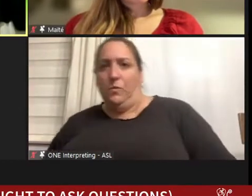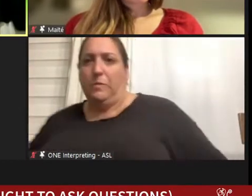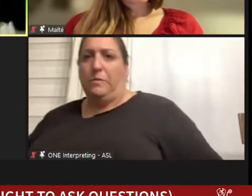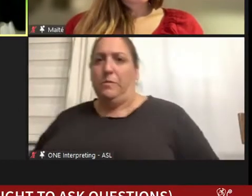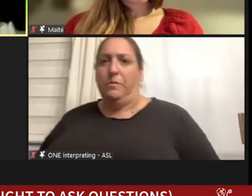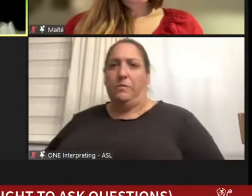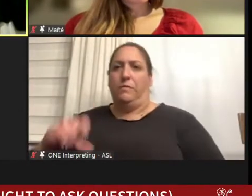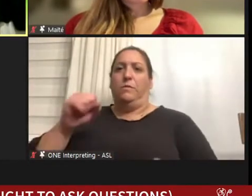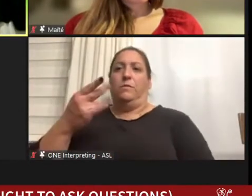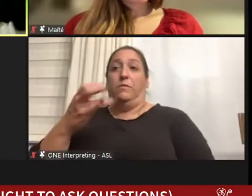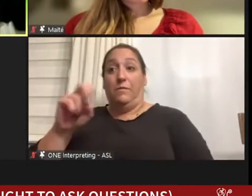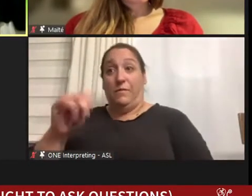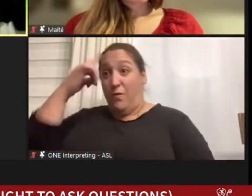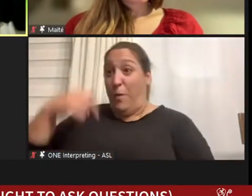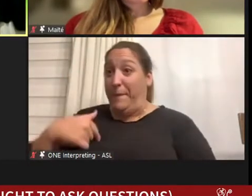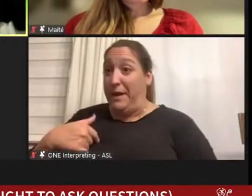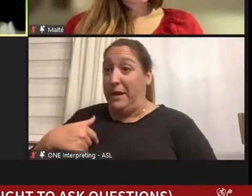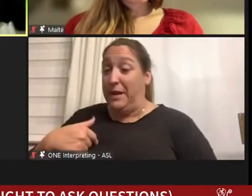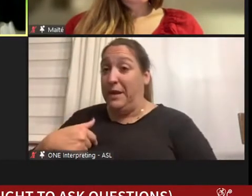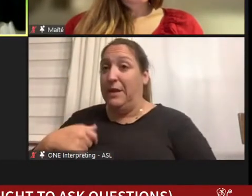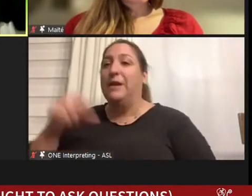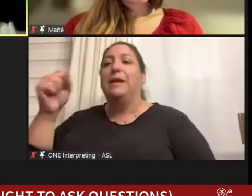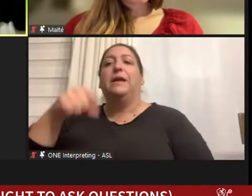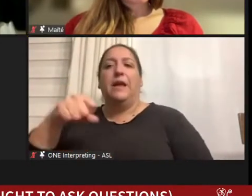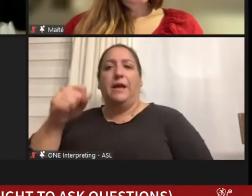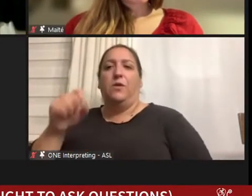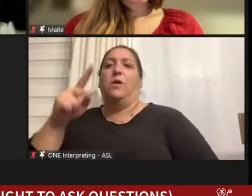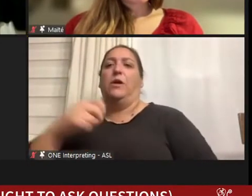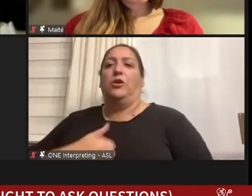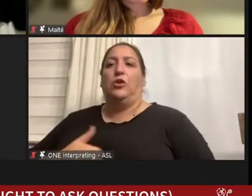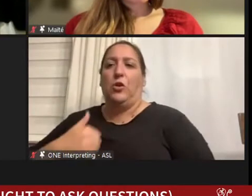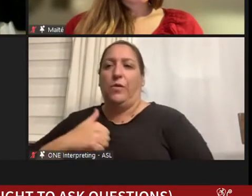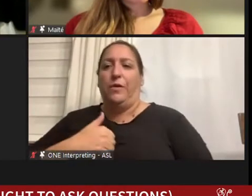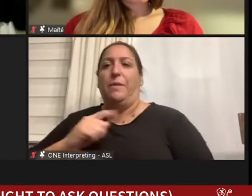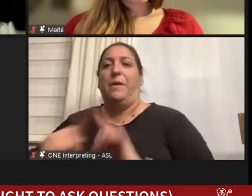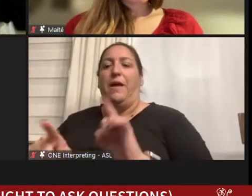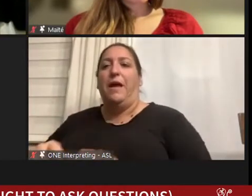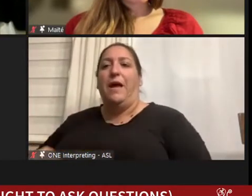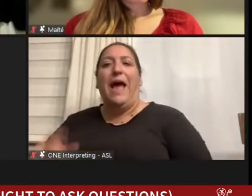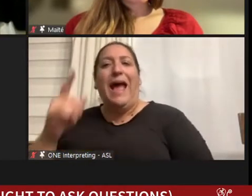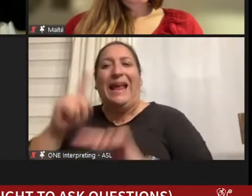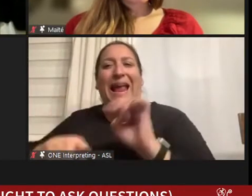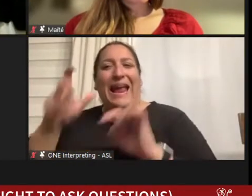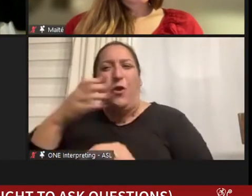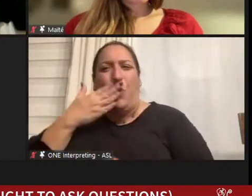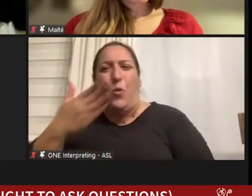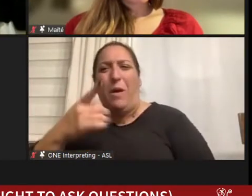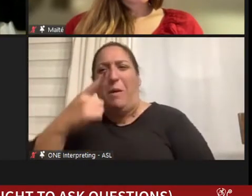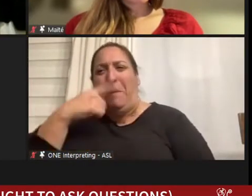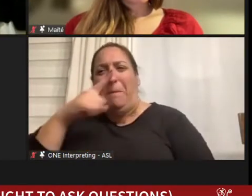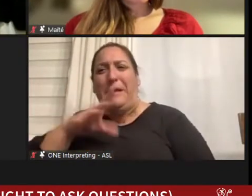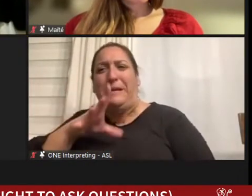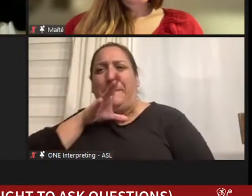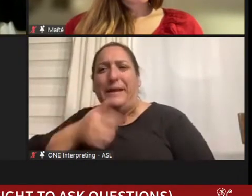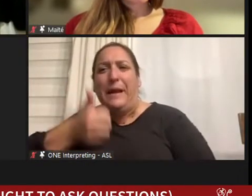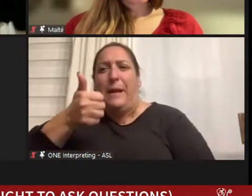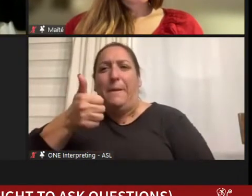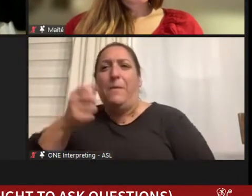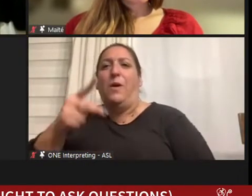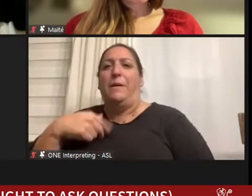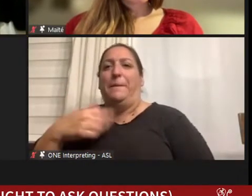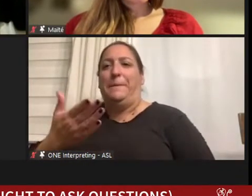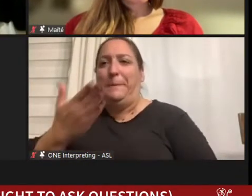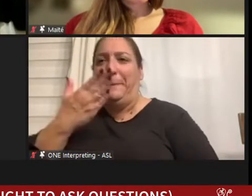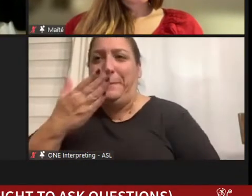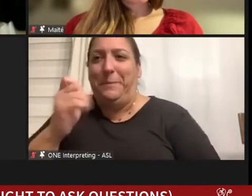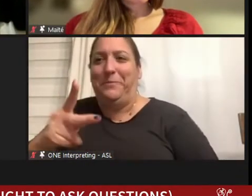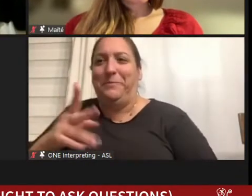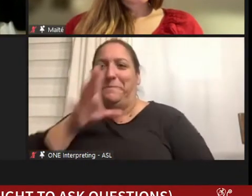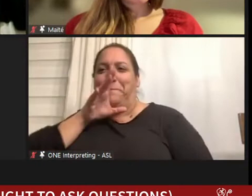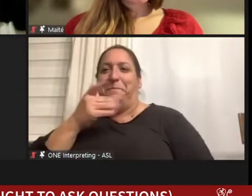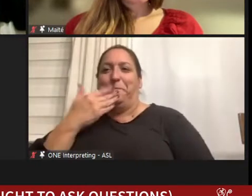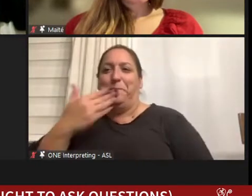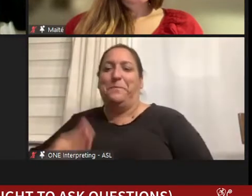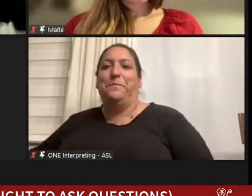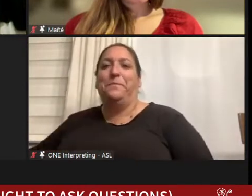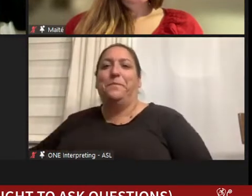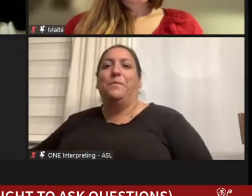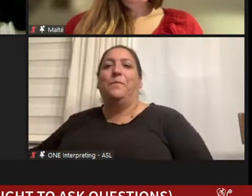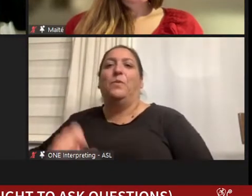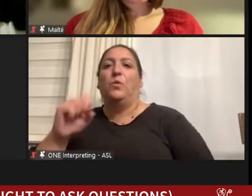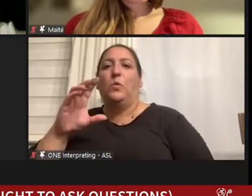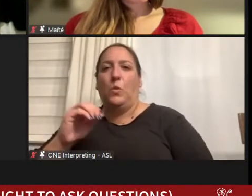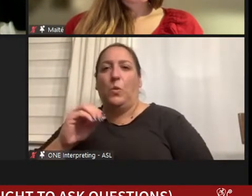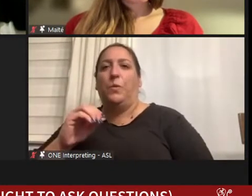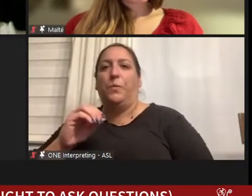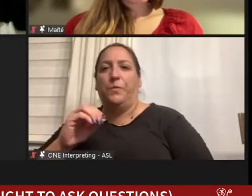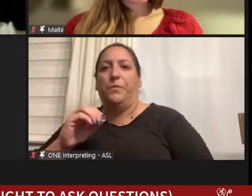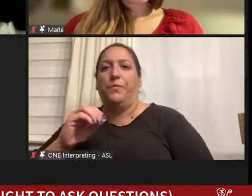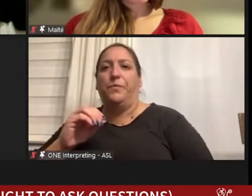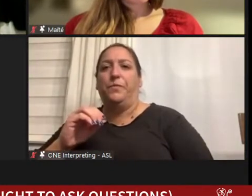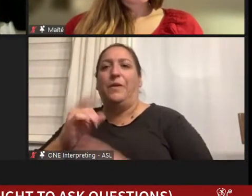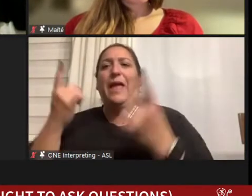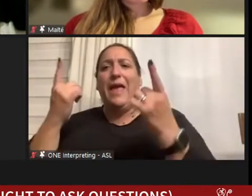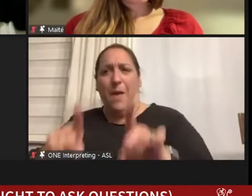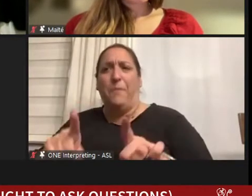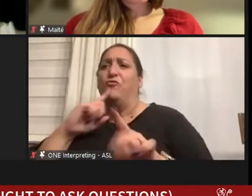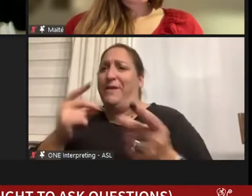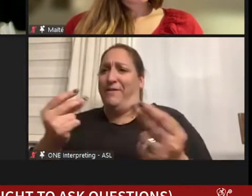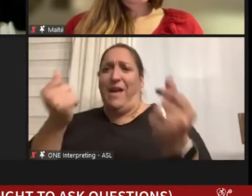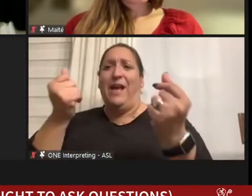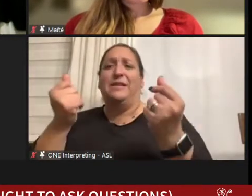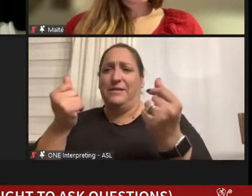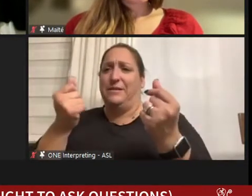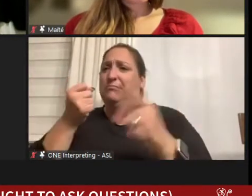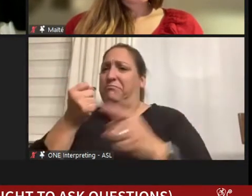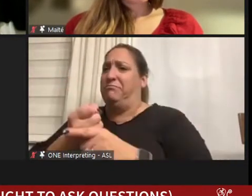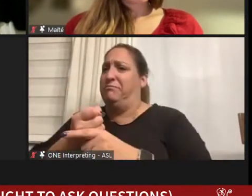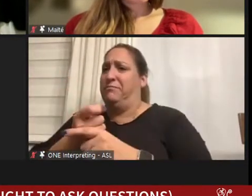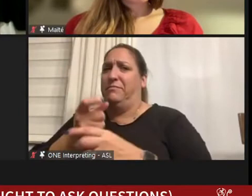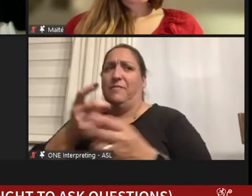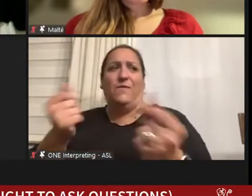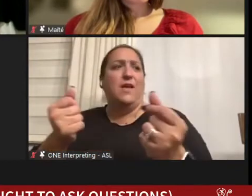Basically this all happened really quickly, it was surprising, and